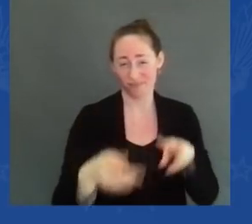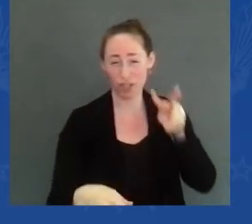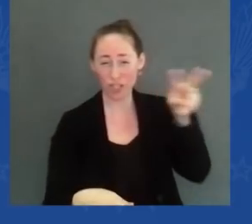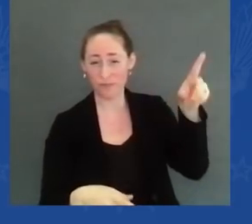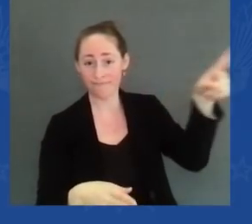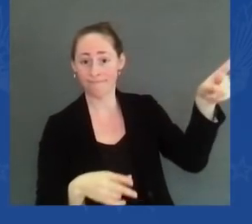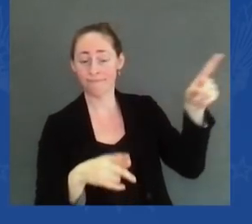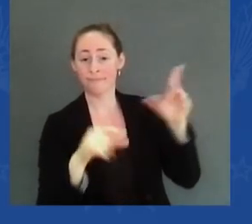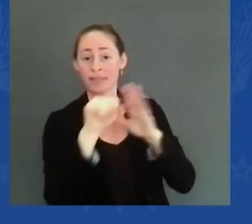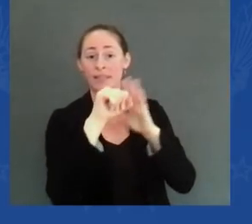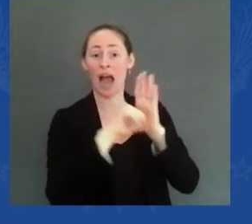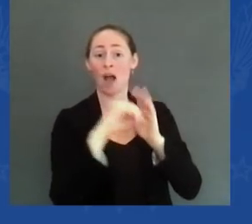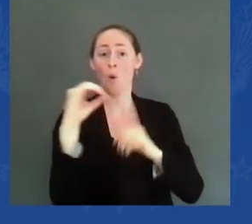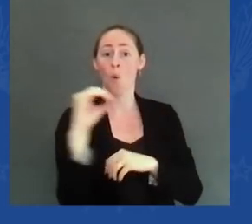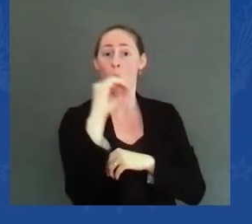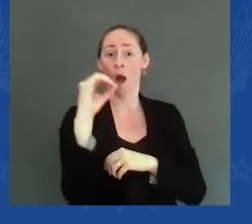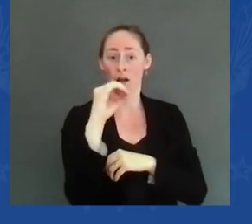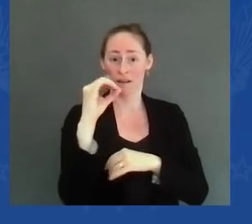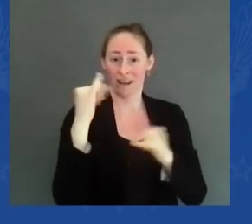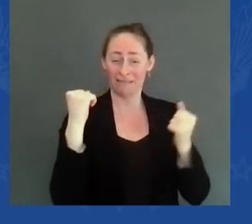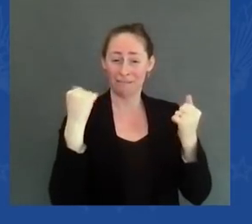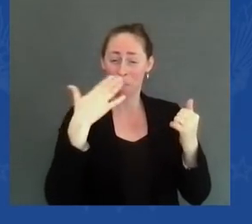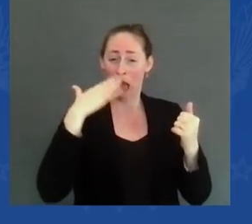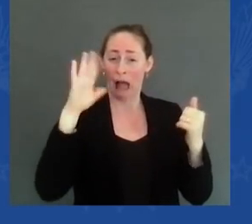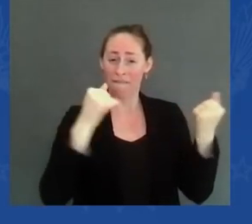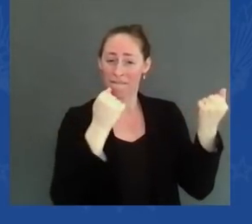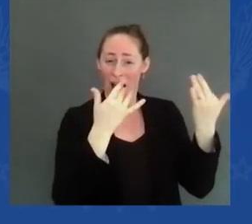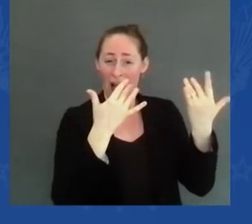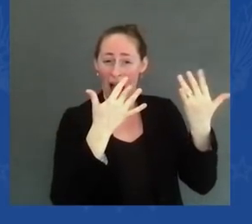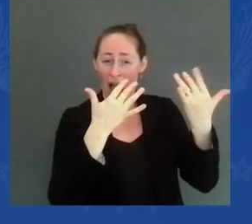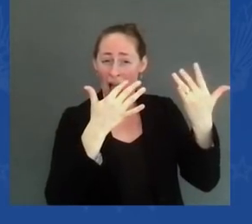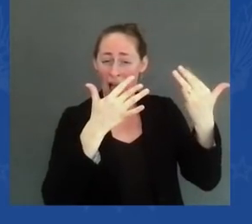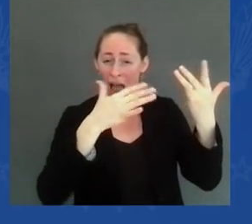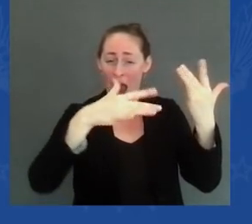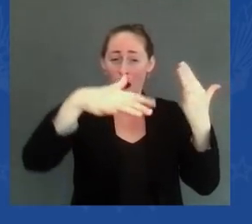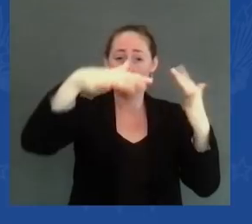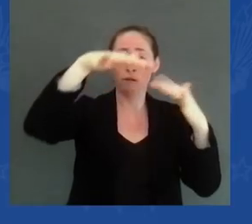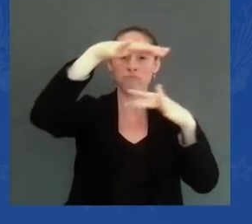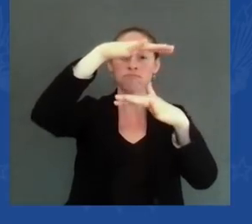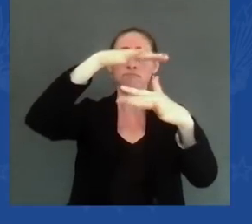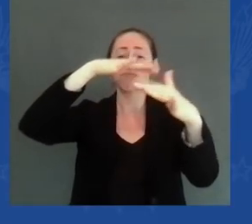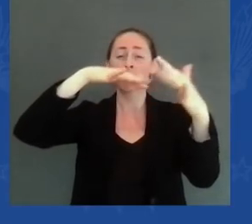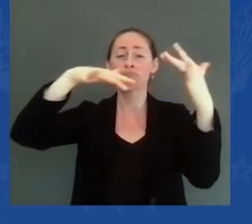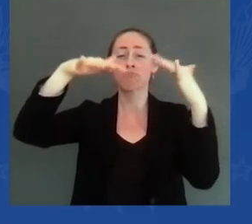The storm in the Gulf, as you've now figured out, can reverberate 10 states away.